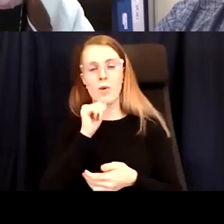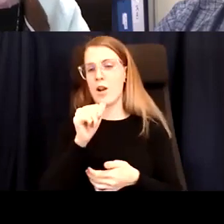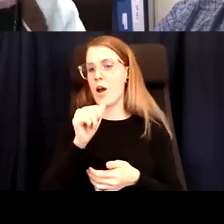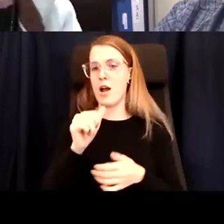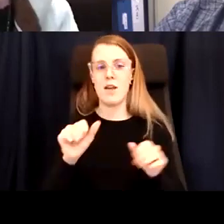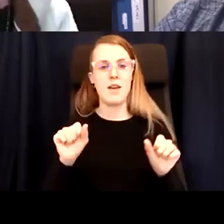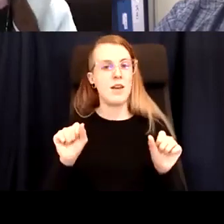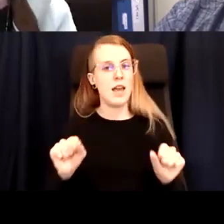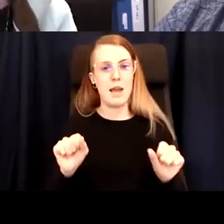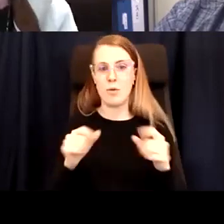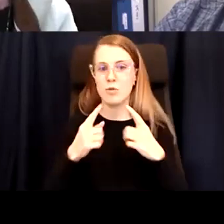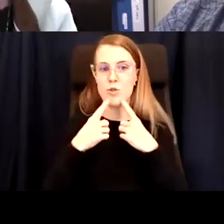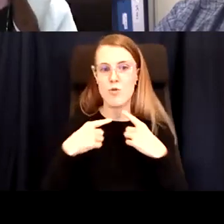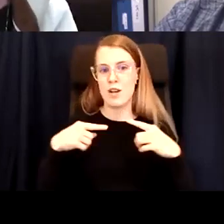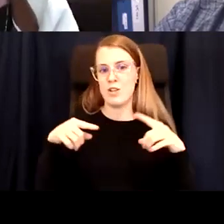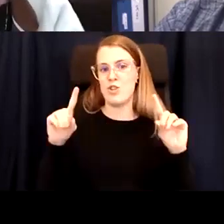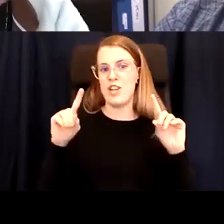to achieve an expansion grant early on.